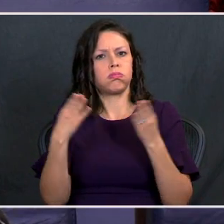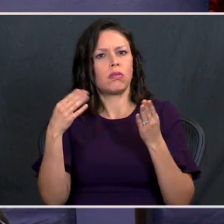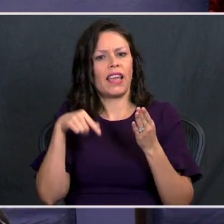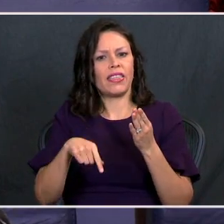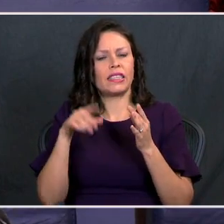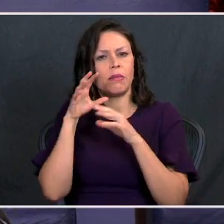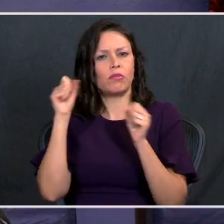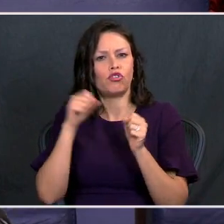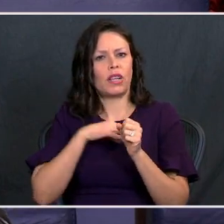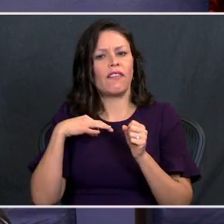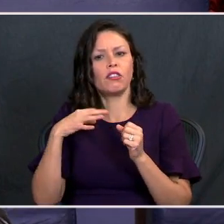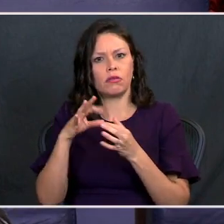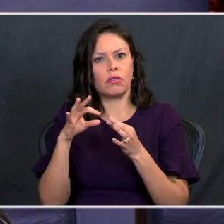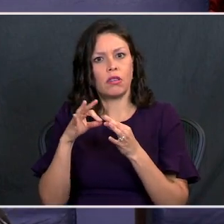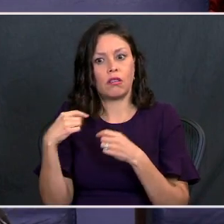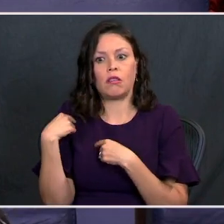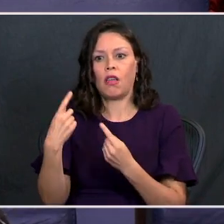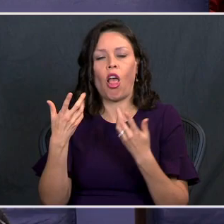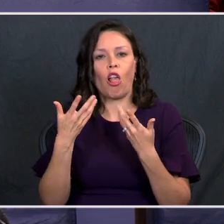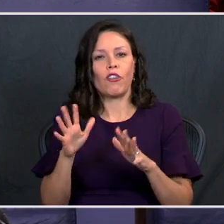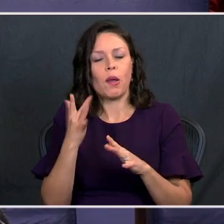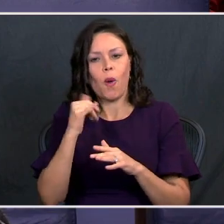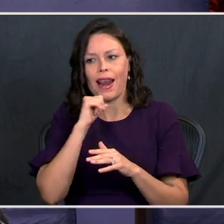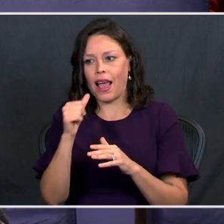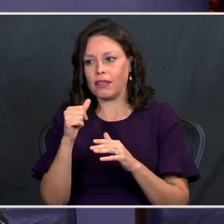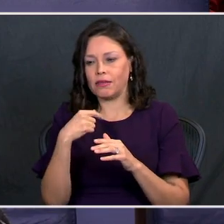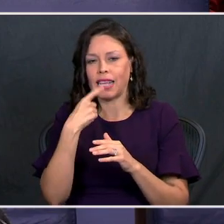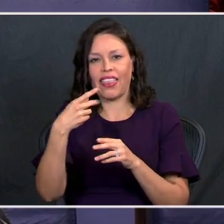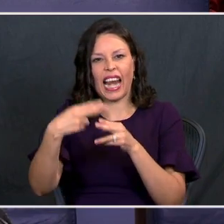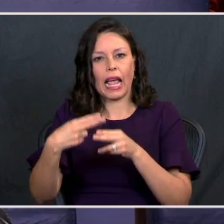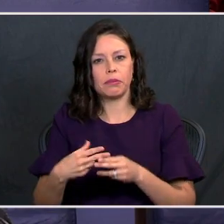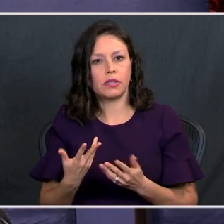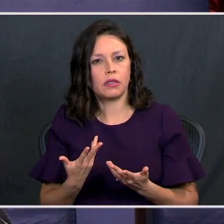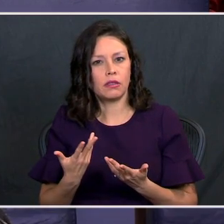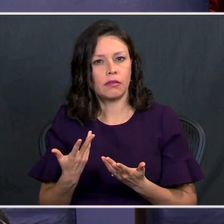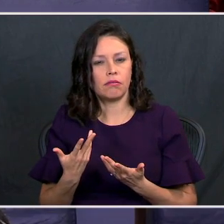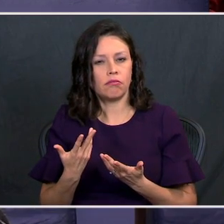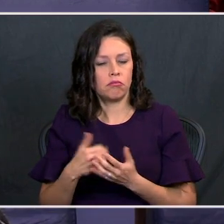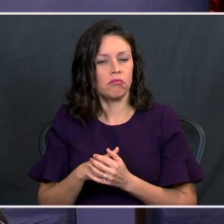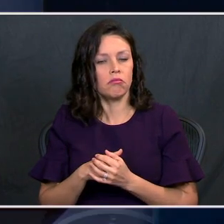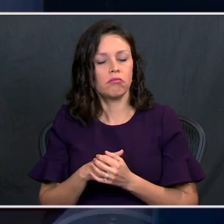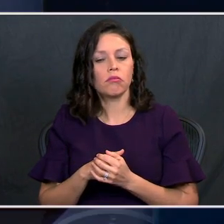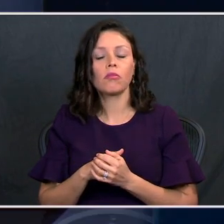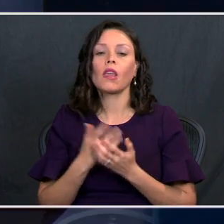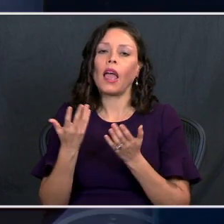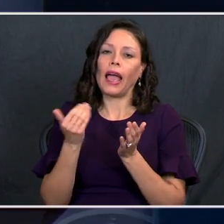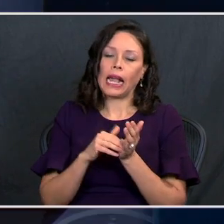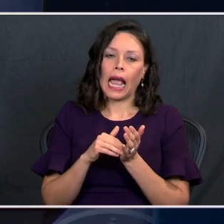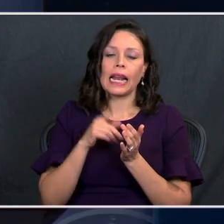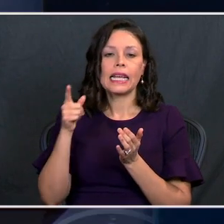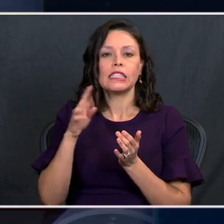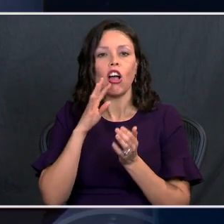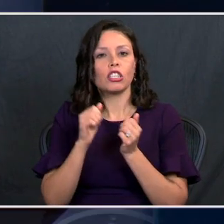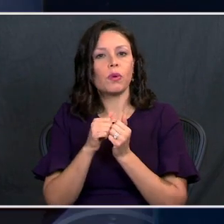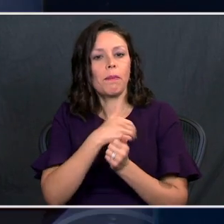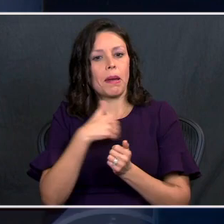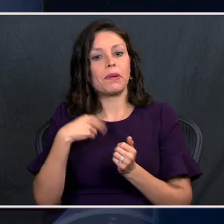you've talked about it a lot already. Why not make that a part of the transparency effort? Ms. Psaki: Well, again, he's speaking with members of both parties.